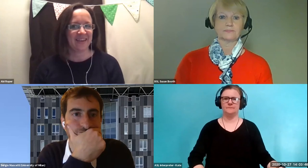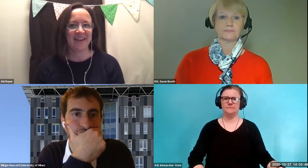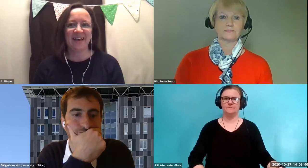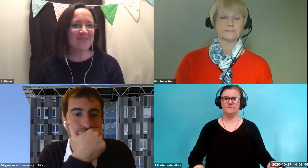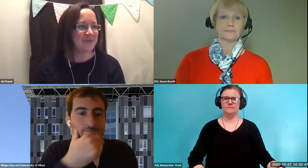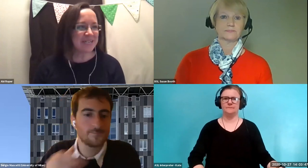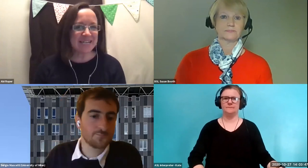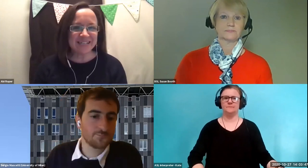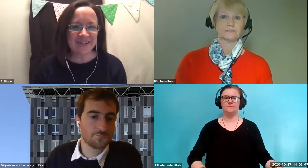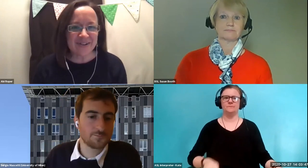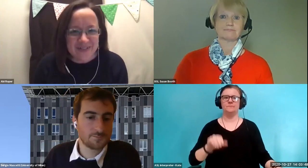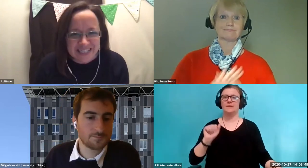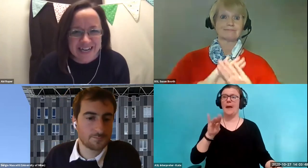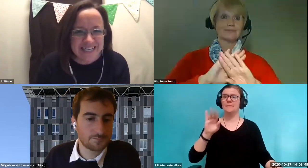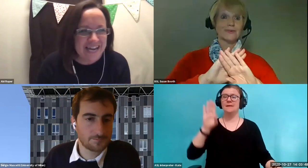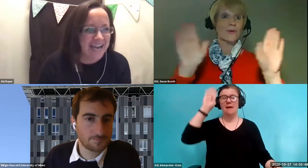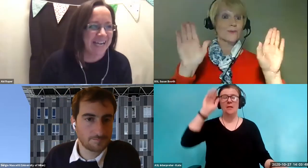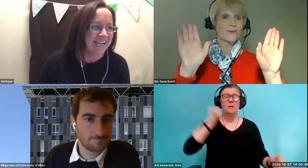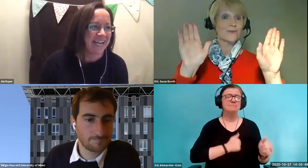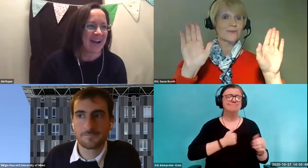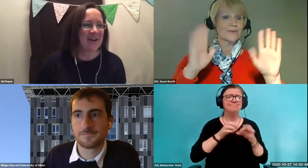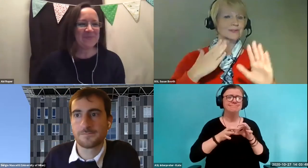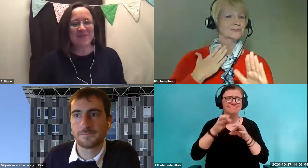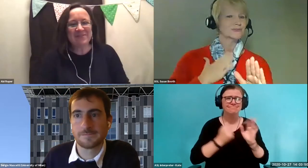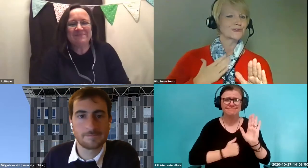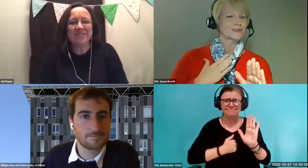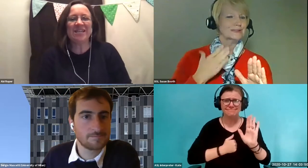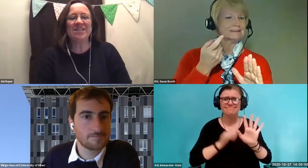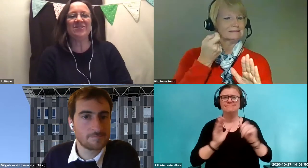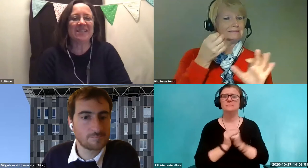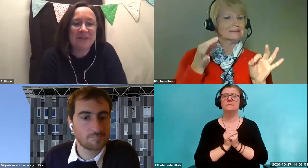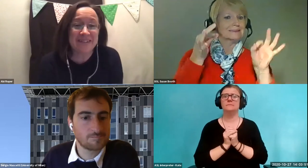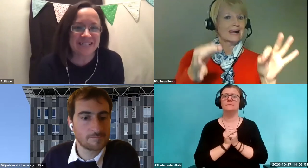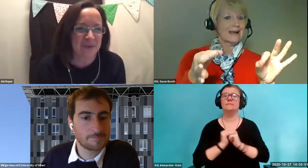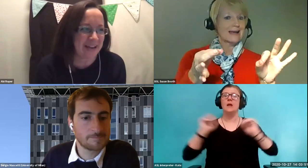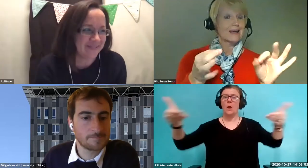Hello everybody sorry for the slight delay uh welcome to the user experience panel